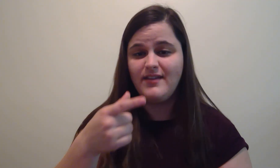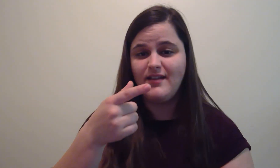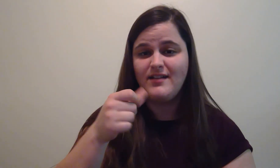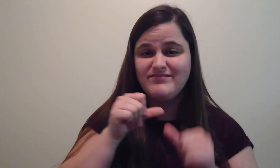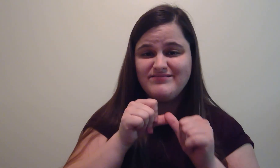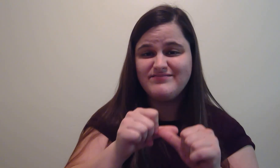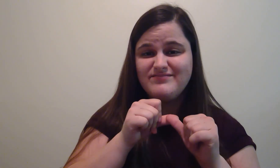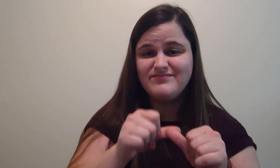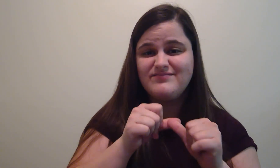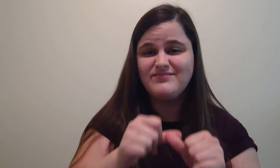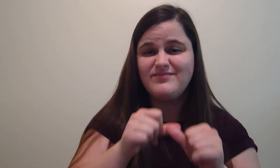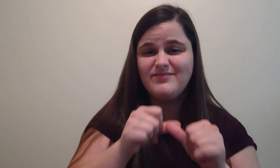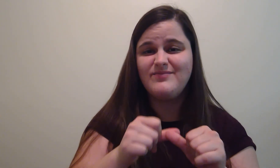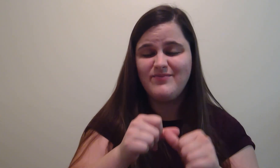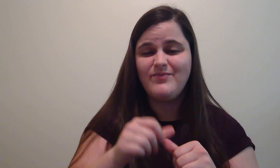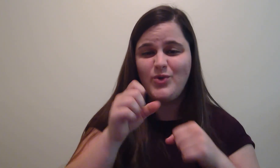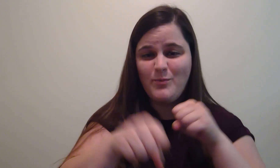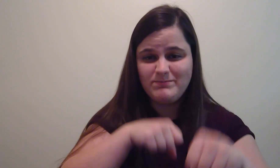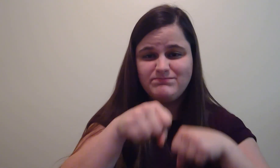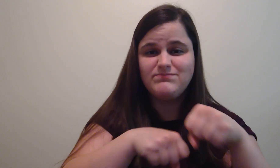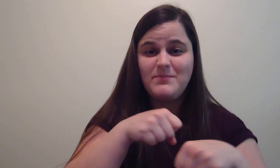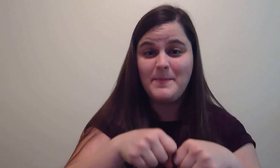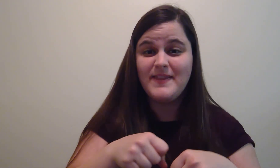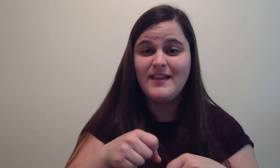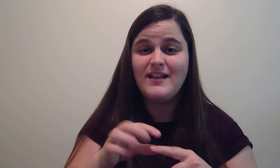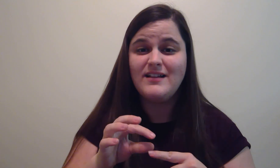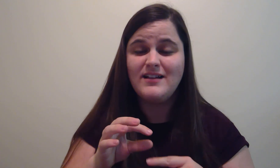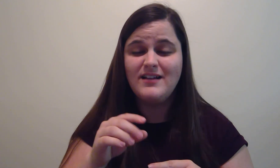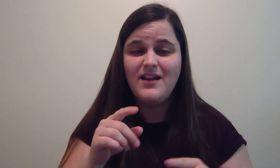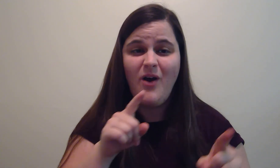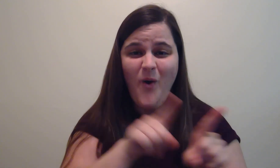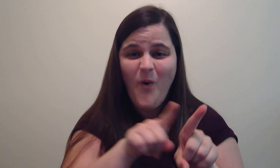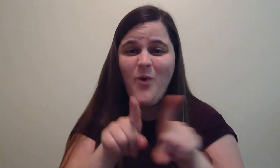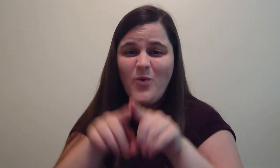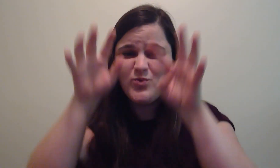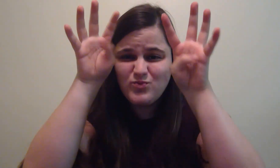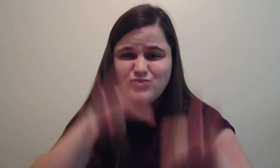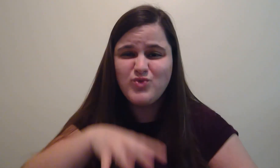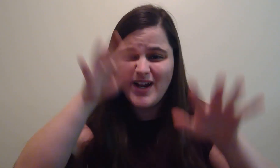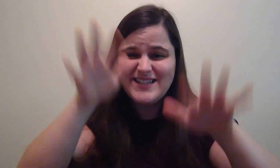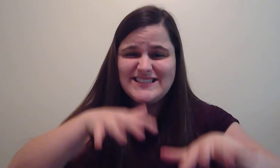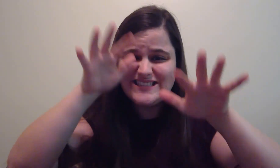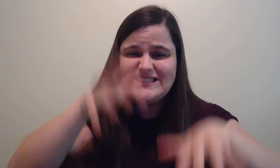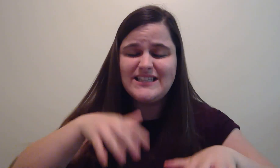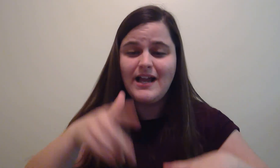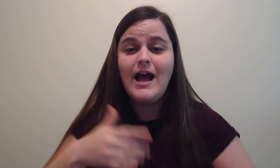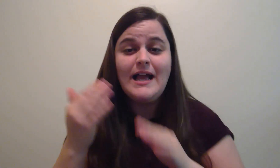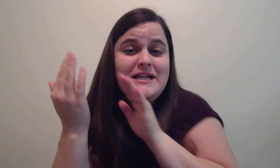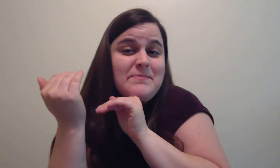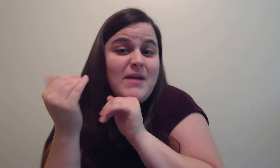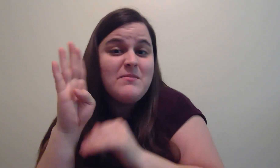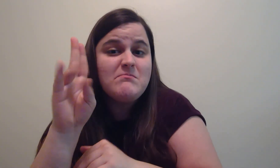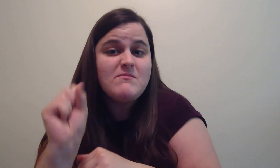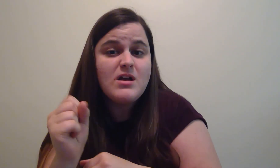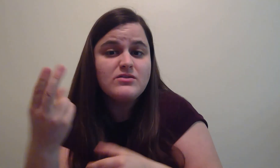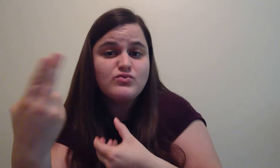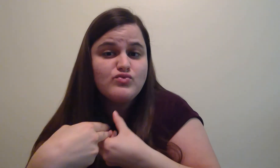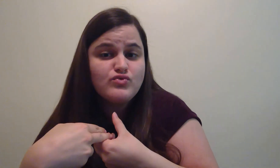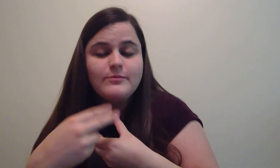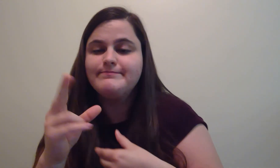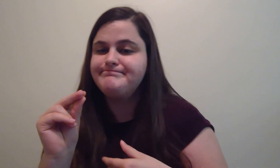Then one day it rained and I thought for sure you'd be up at the bus stop, but no.